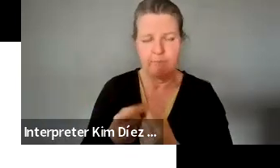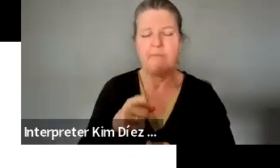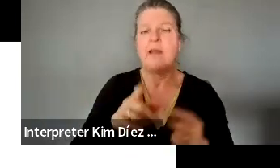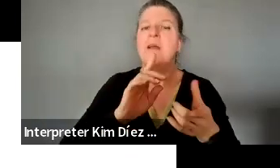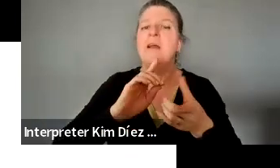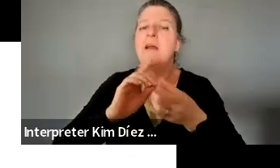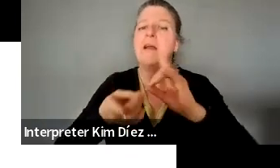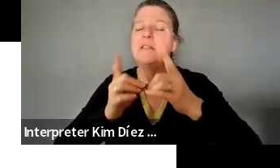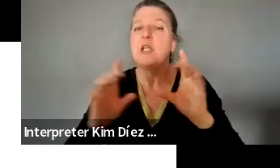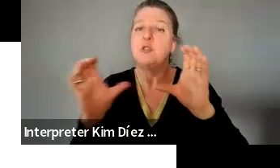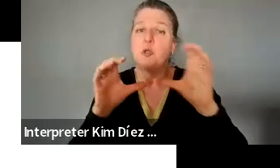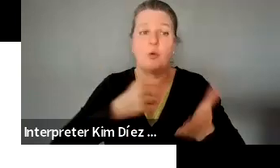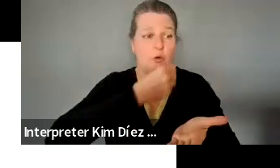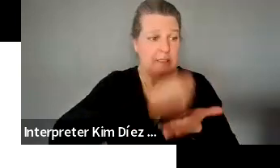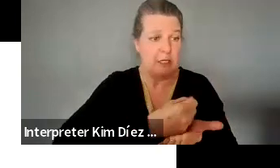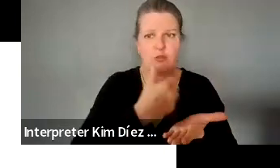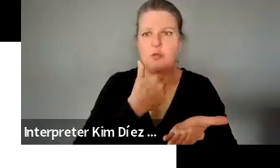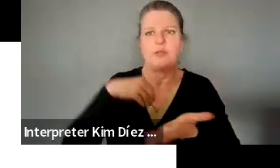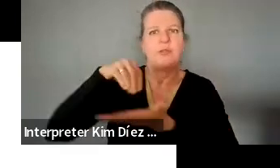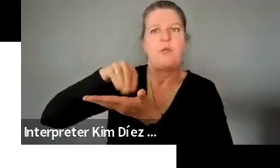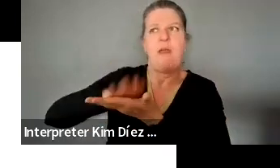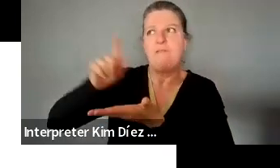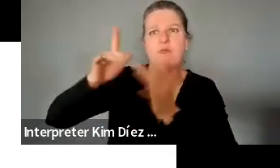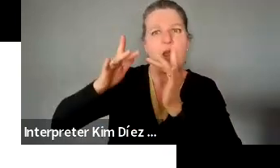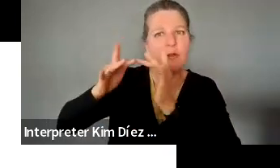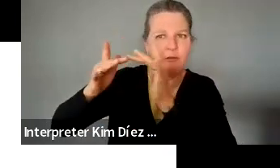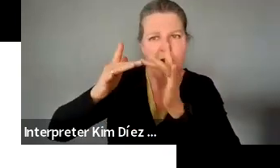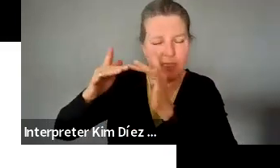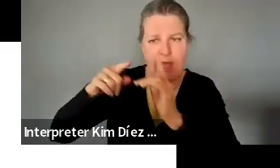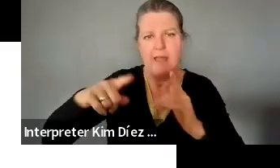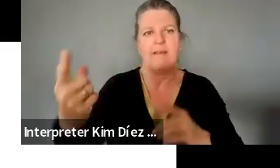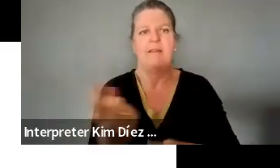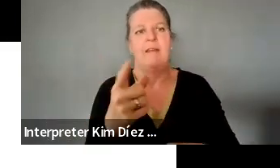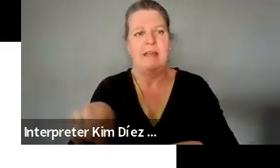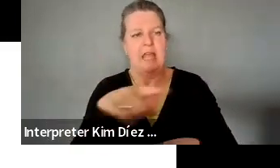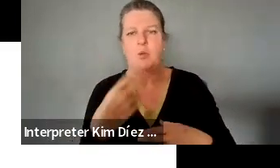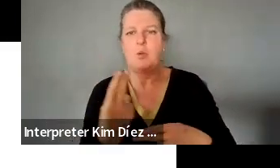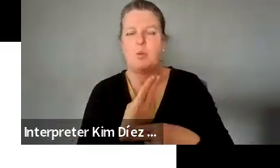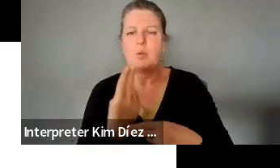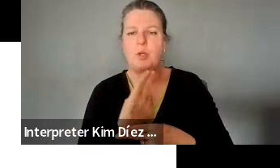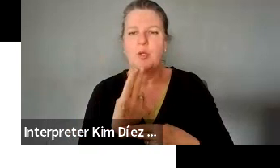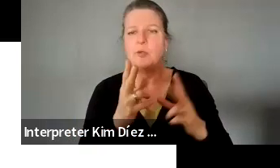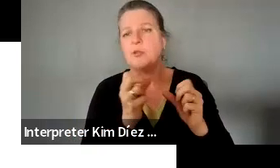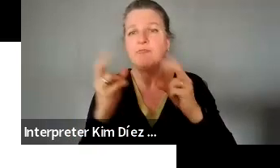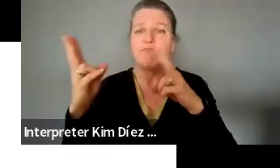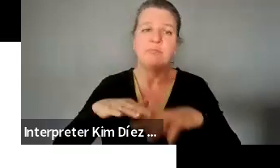there's a record of it online. This is something that you can really use to post on your social media sites